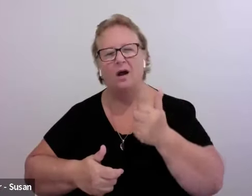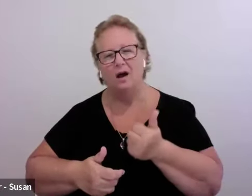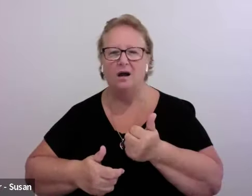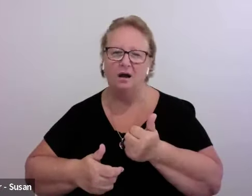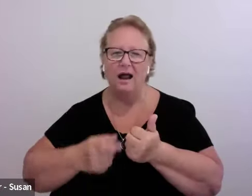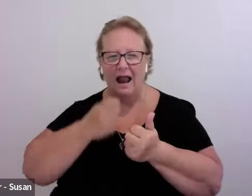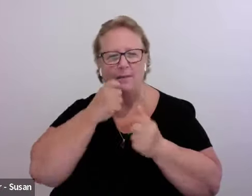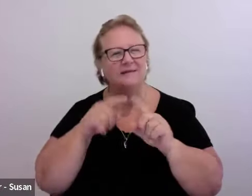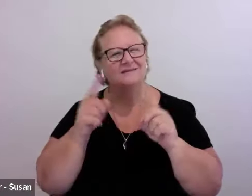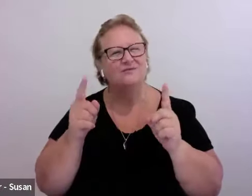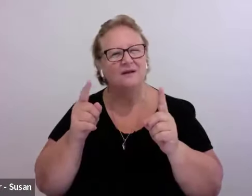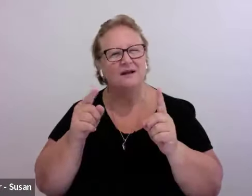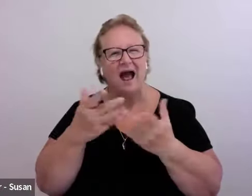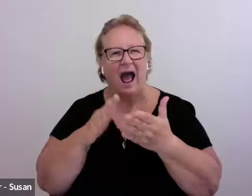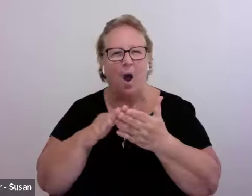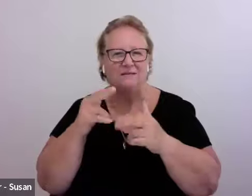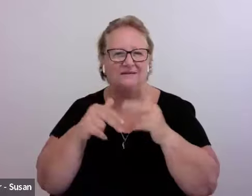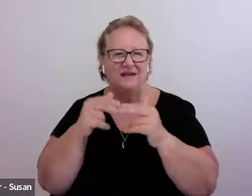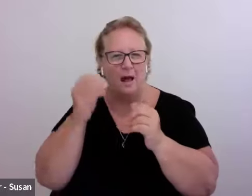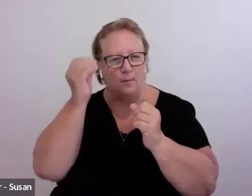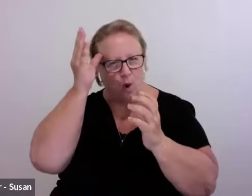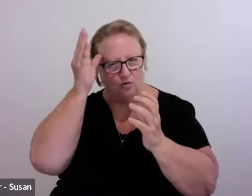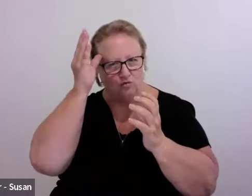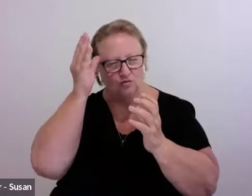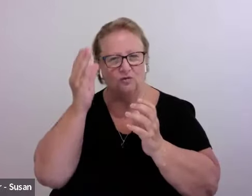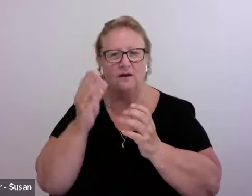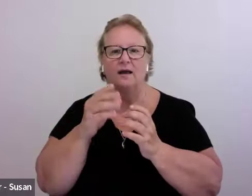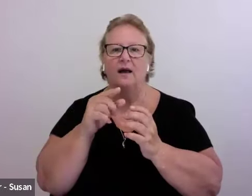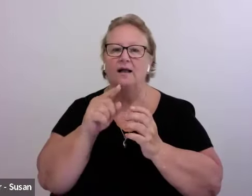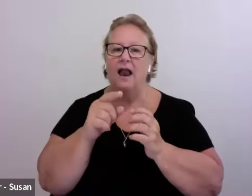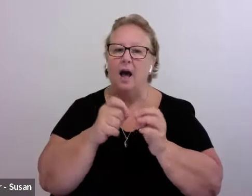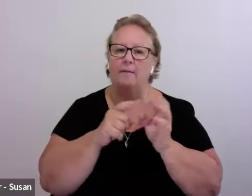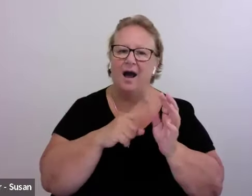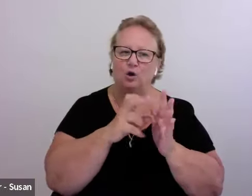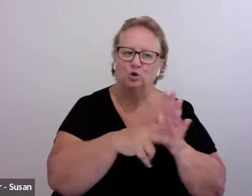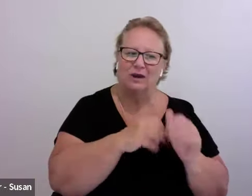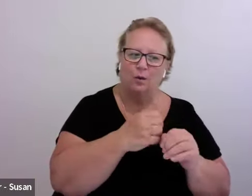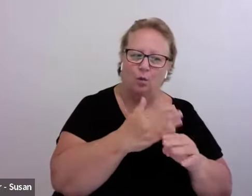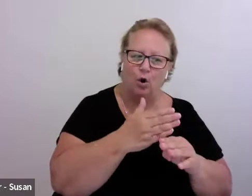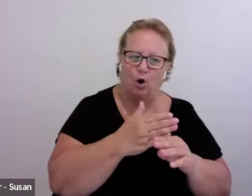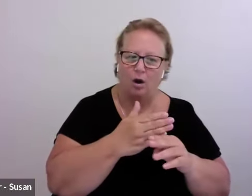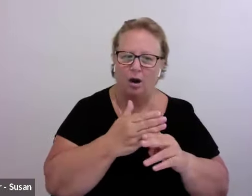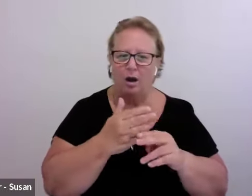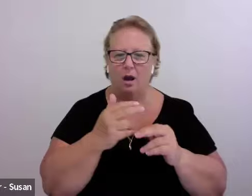done a research project that then requires further research then of course that's completely different, and that